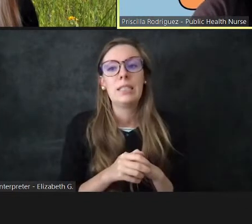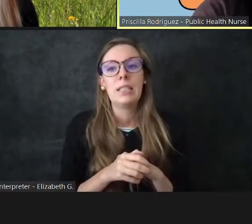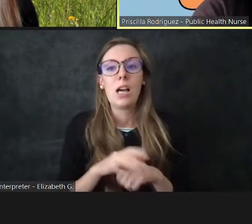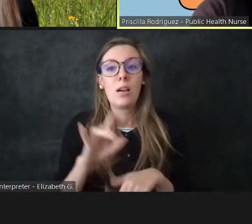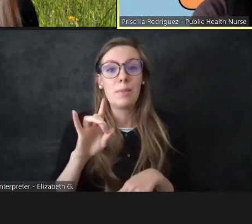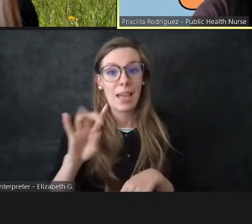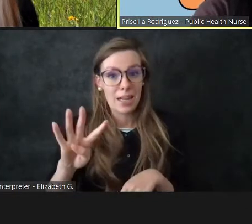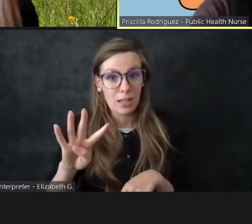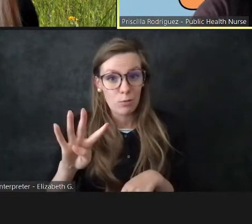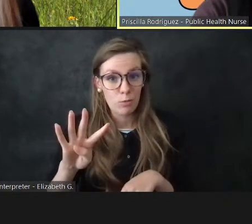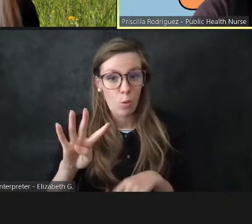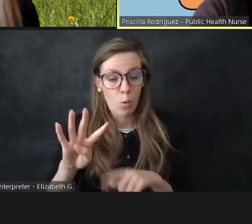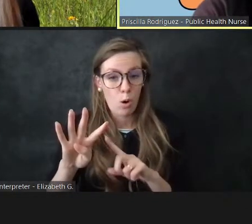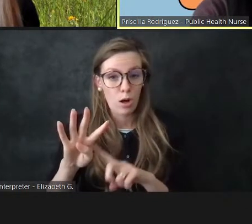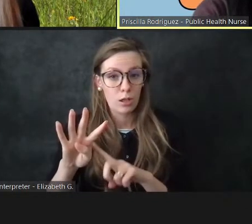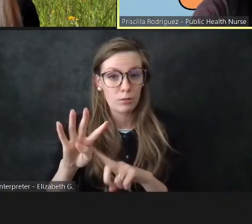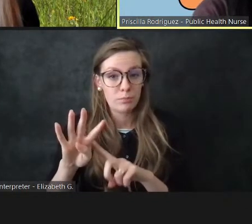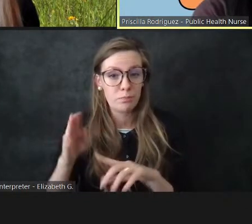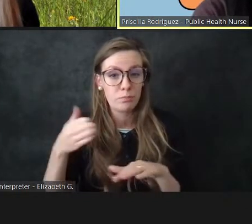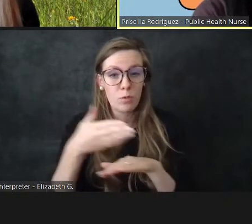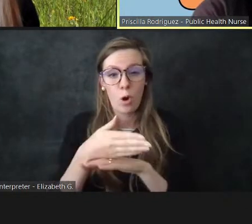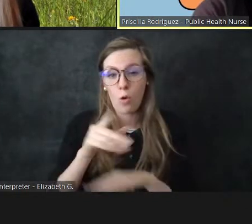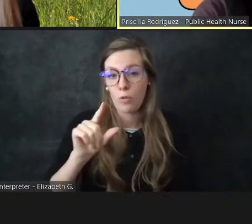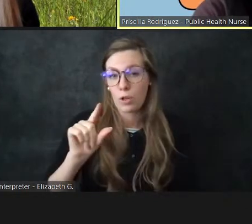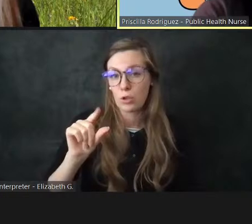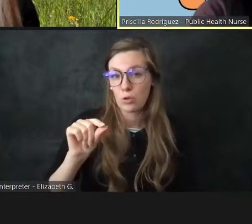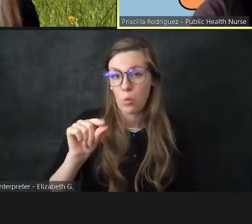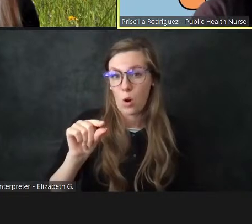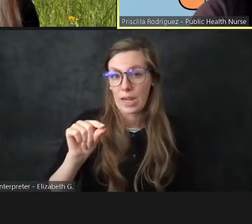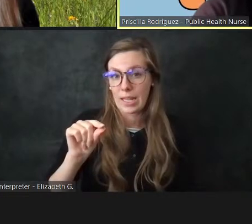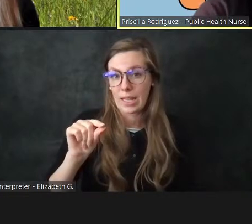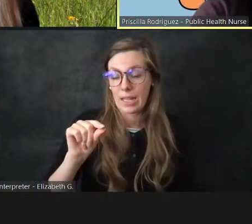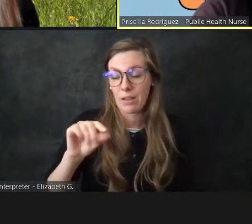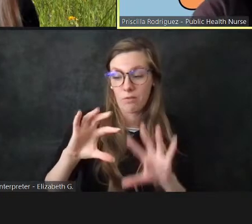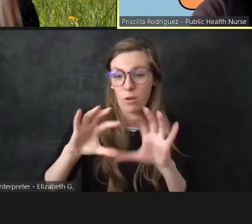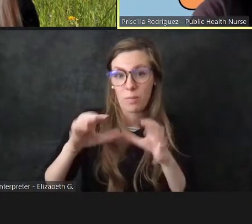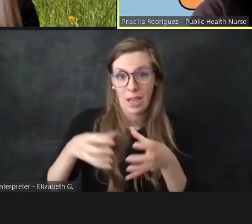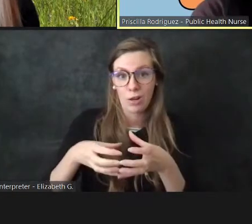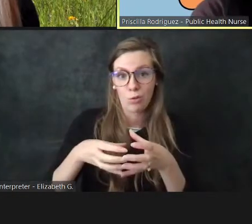More than 20 are in the in the intensive care unit.